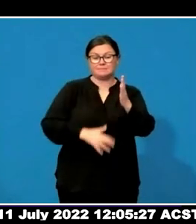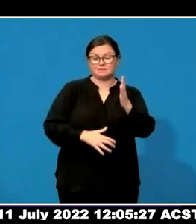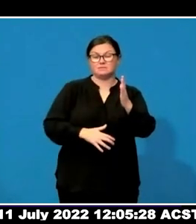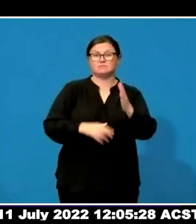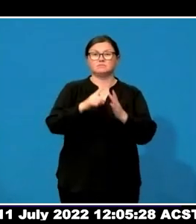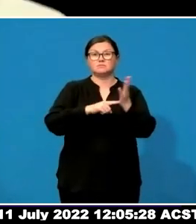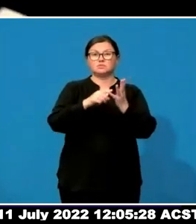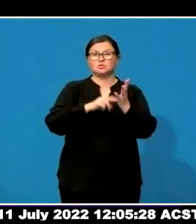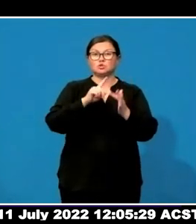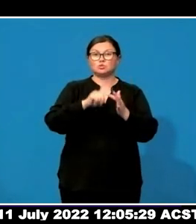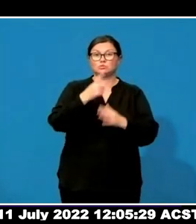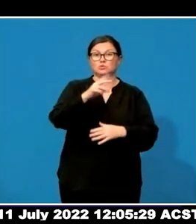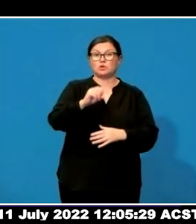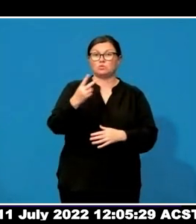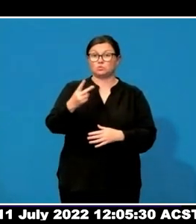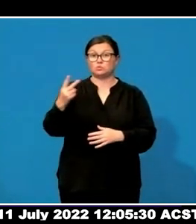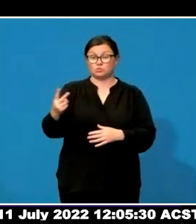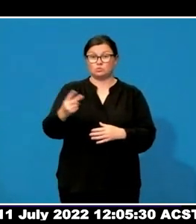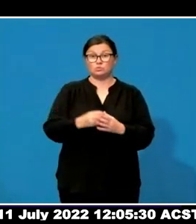And this statement is in Hearing Bundle A, tab 1.